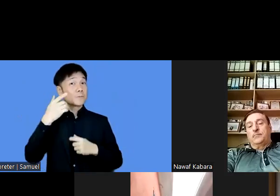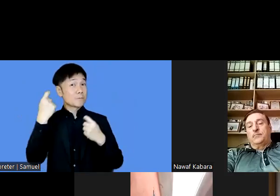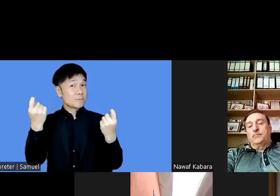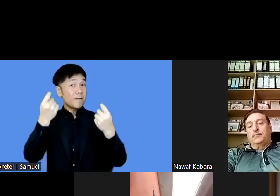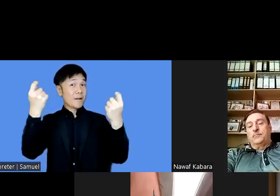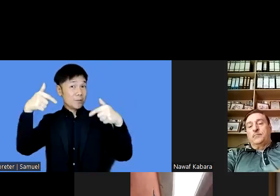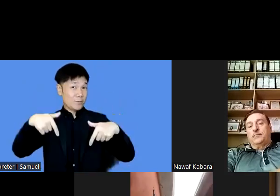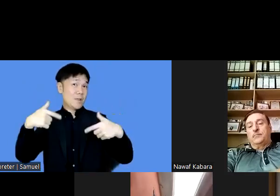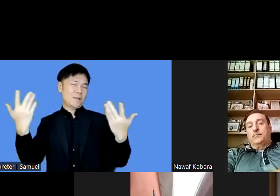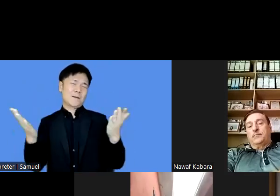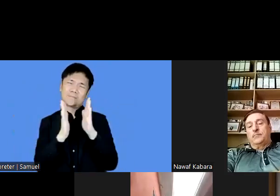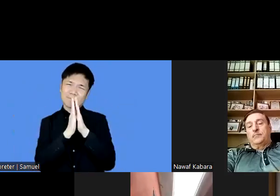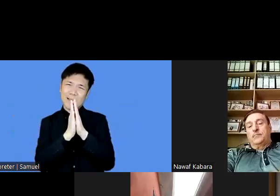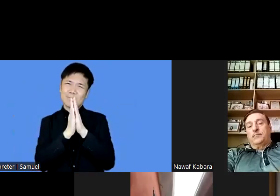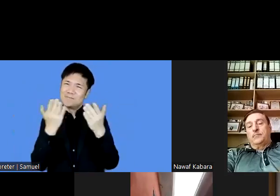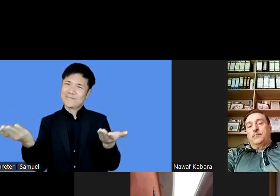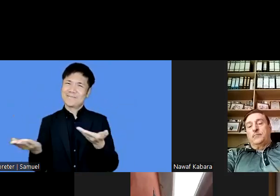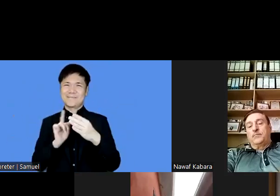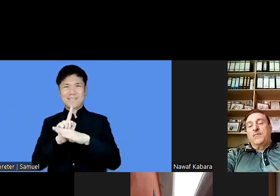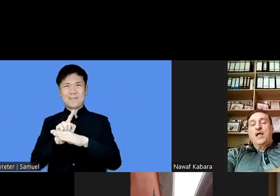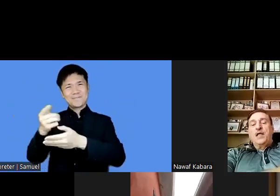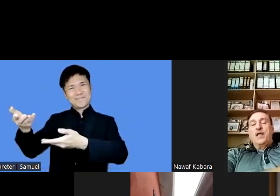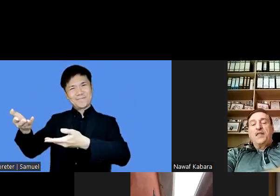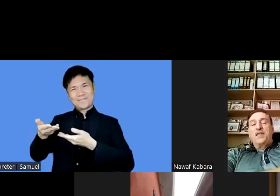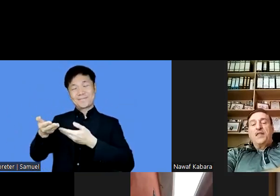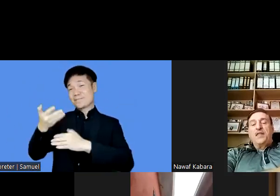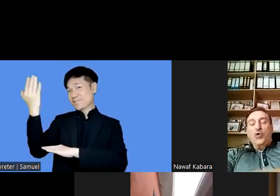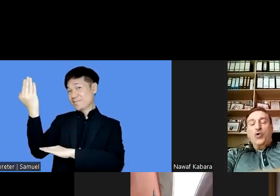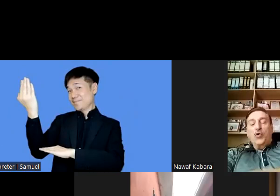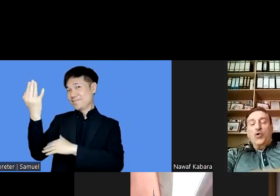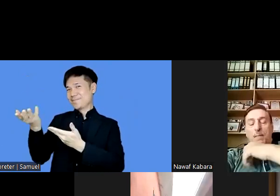holiday, and the floor is yours. Nawaf Kabara: Thank you, Elham.